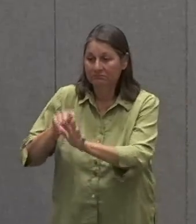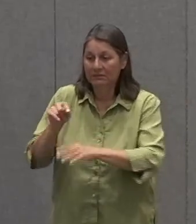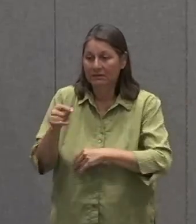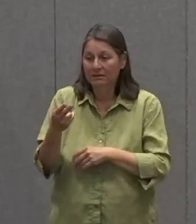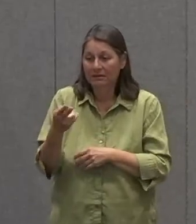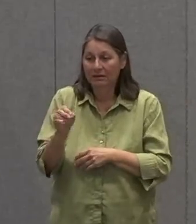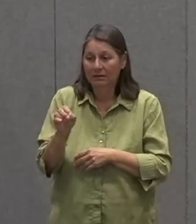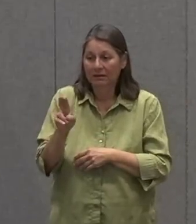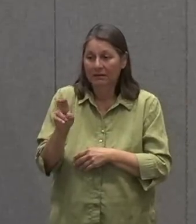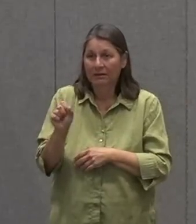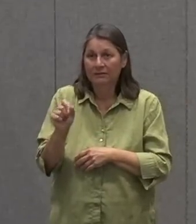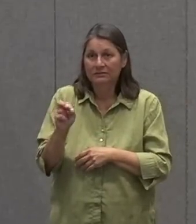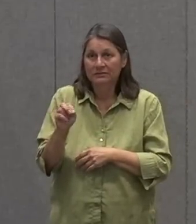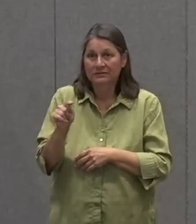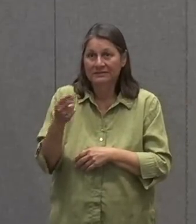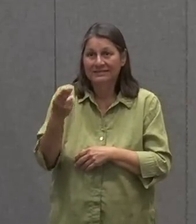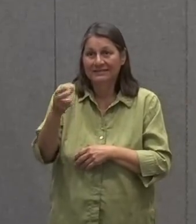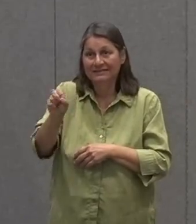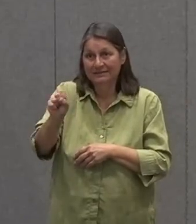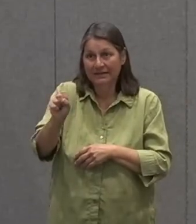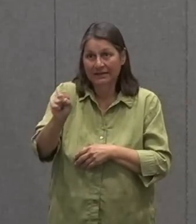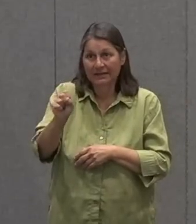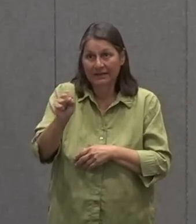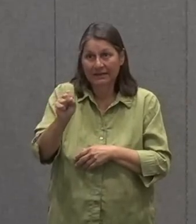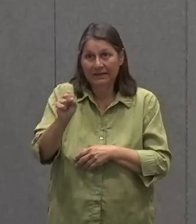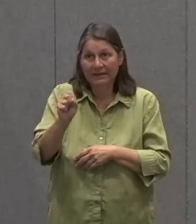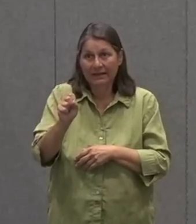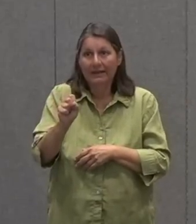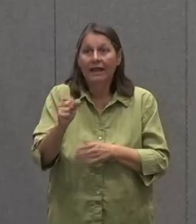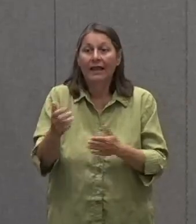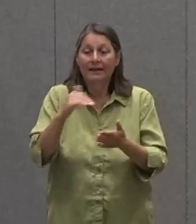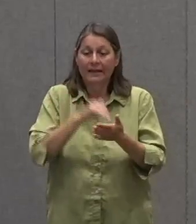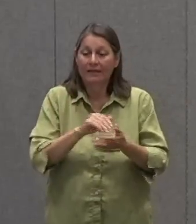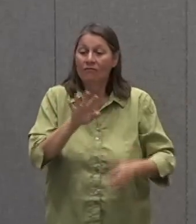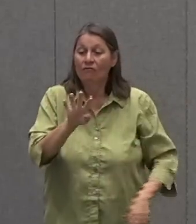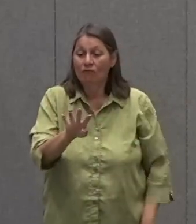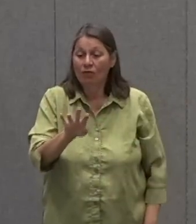which is gonna make my number 47 and 125 thousandths.